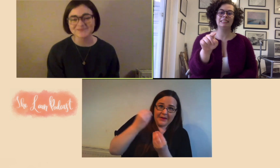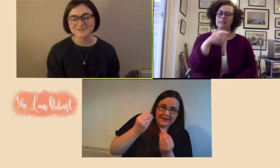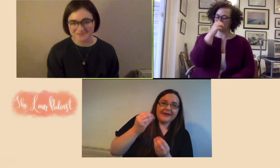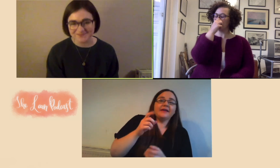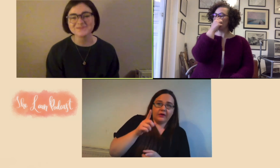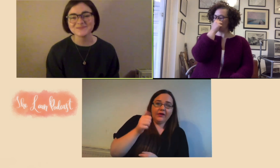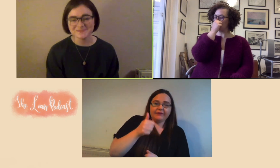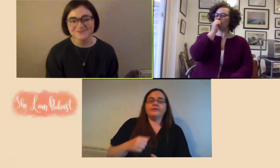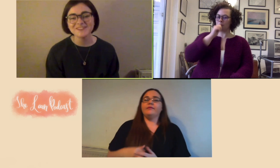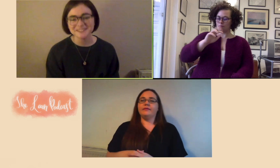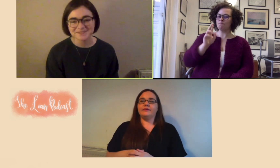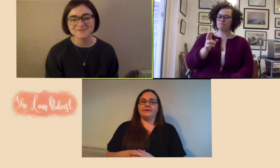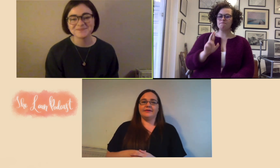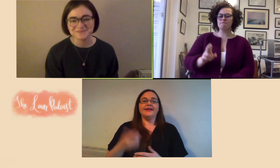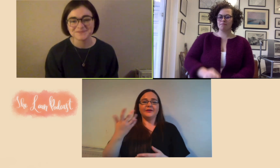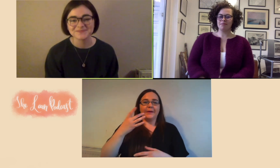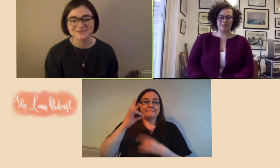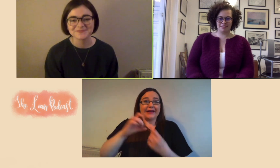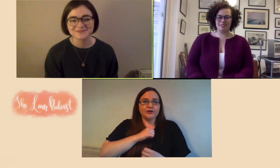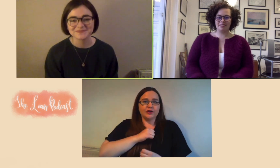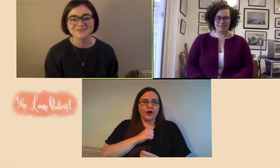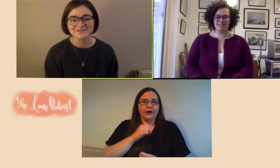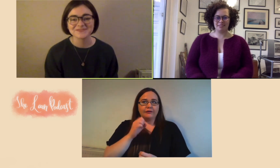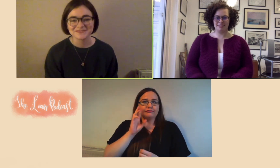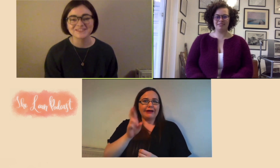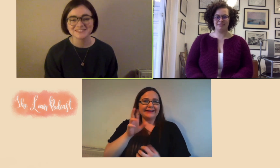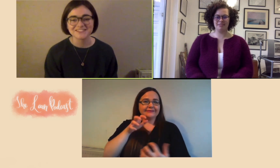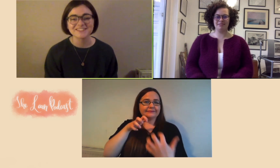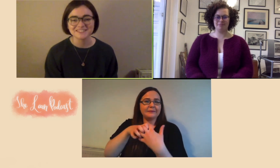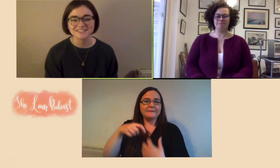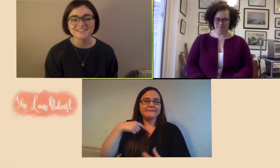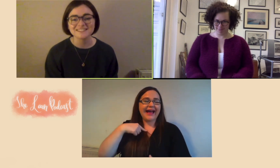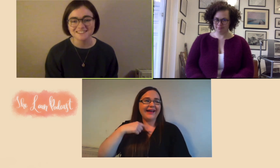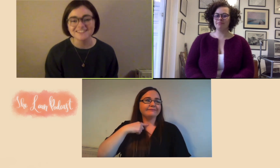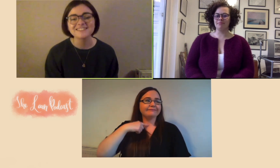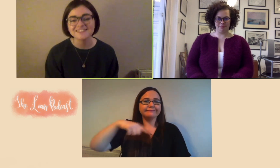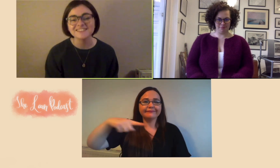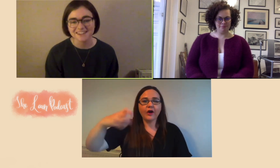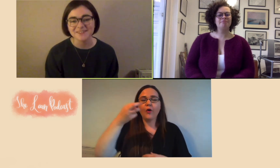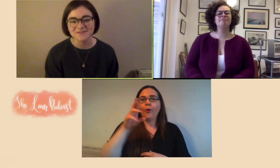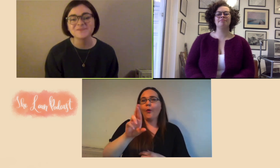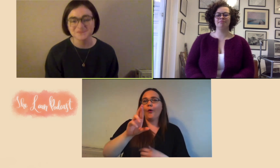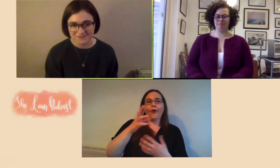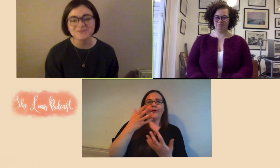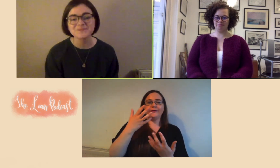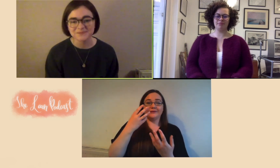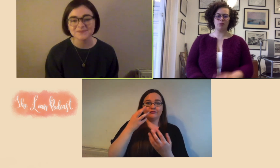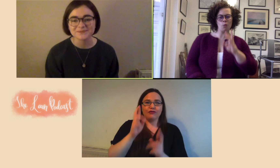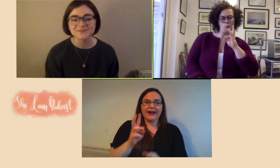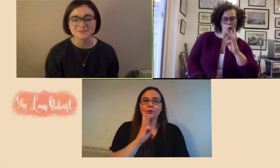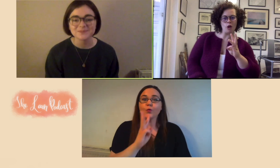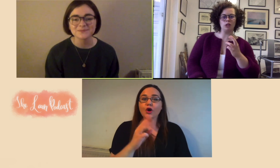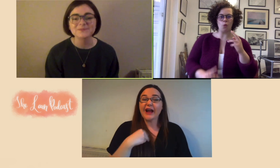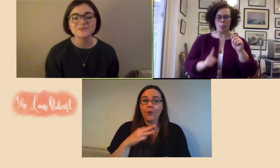like sign to the interpreter just to let them know what I'm gonna say. And then let them know I'm gonna speak next. Making sure, just that they match my tone